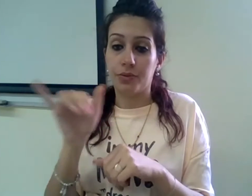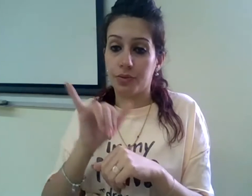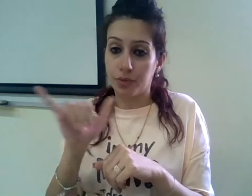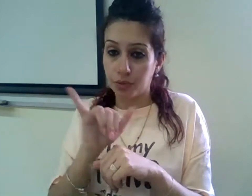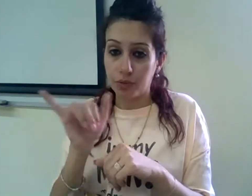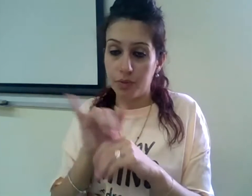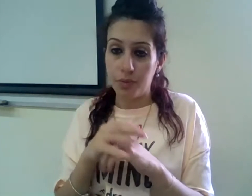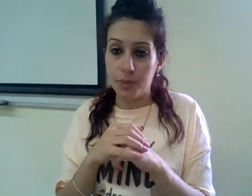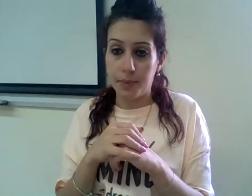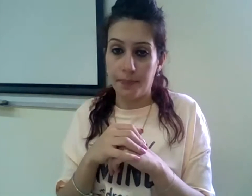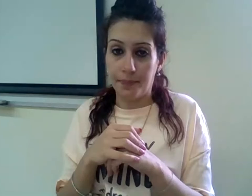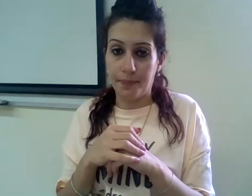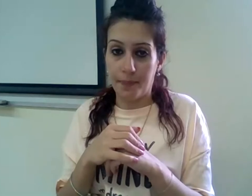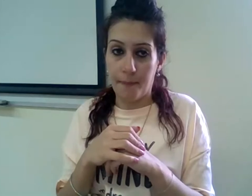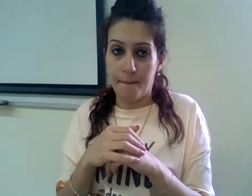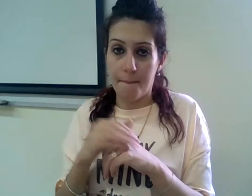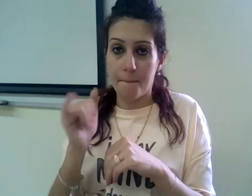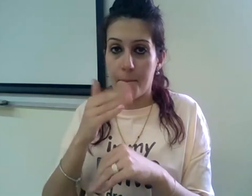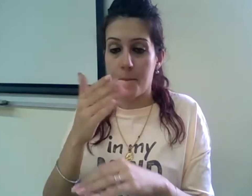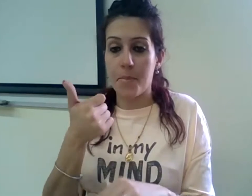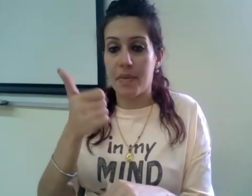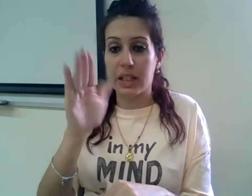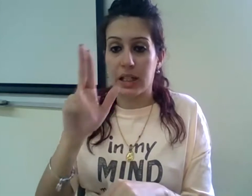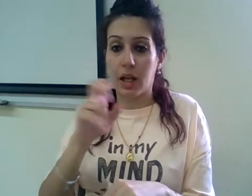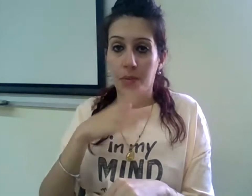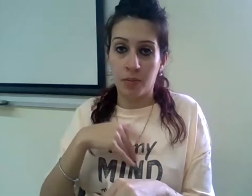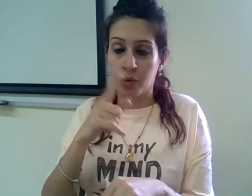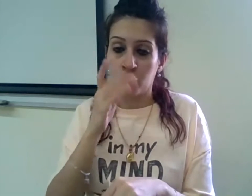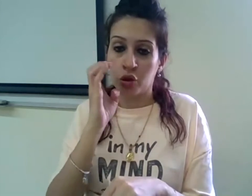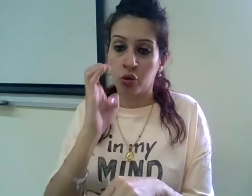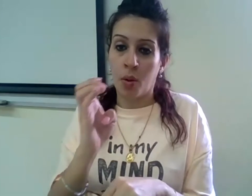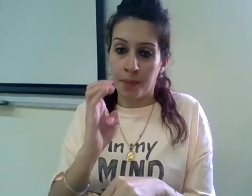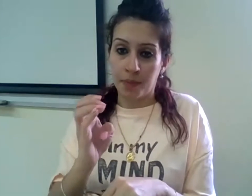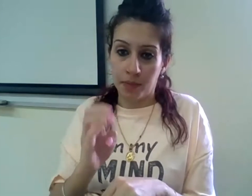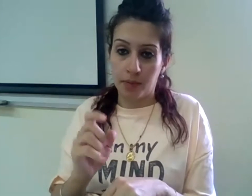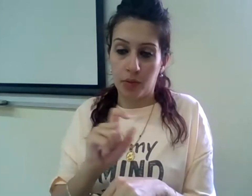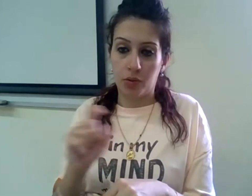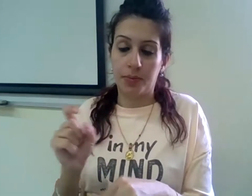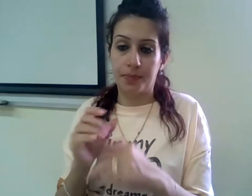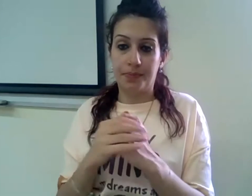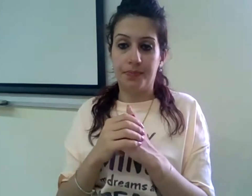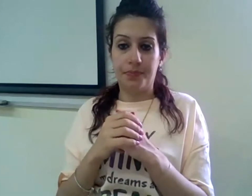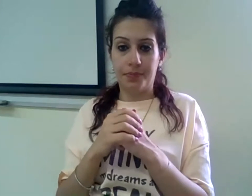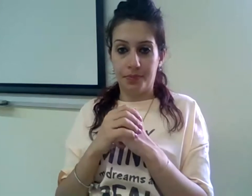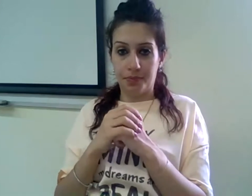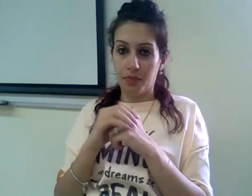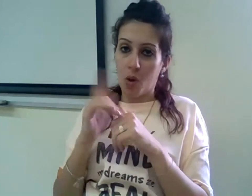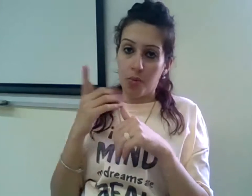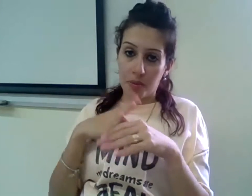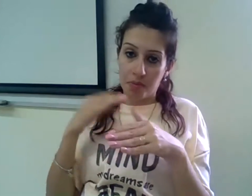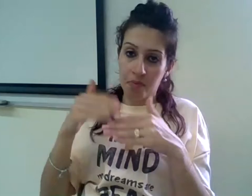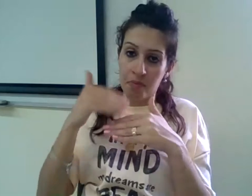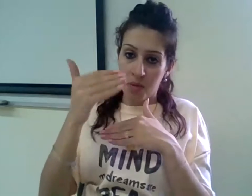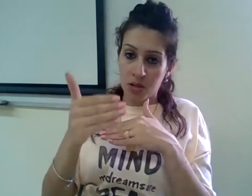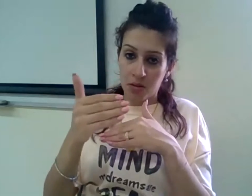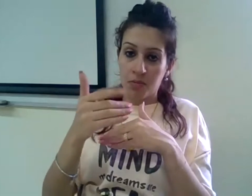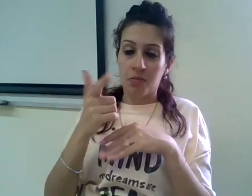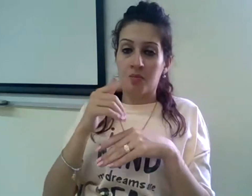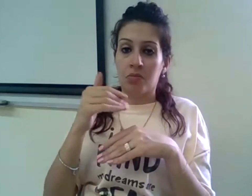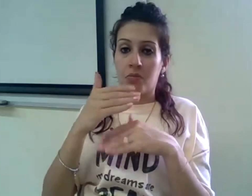the parents have a role in the classroom rather than bringing homework home. What I can refer to as probably be one